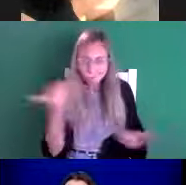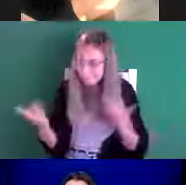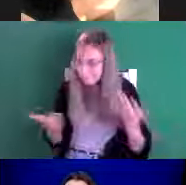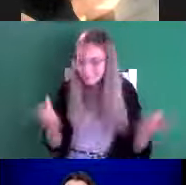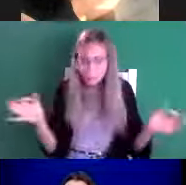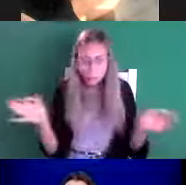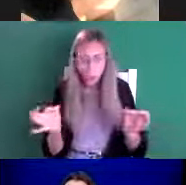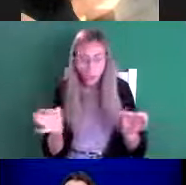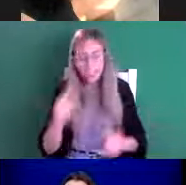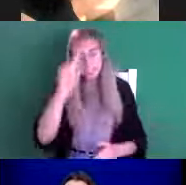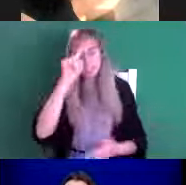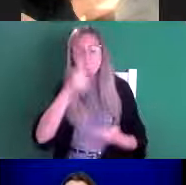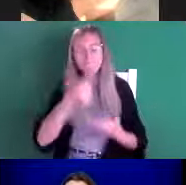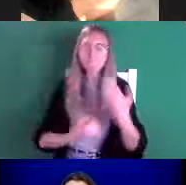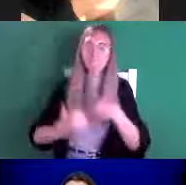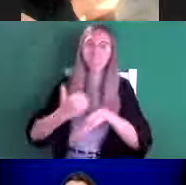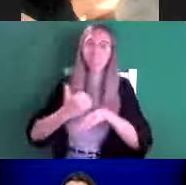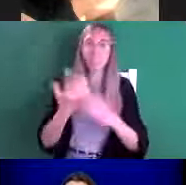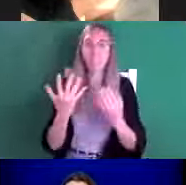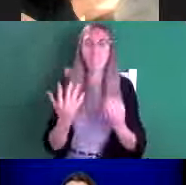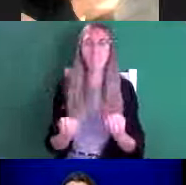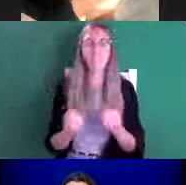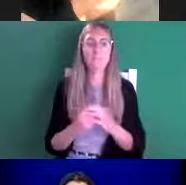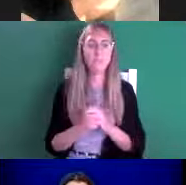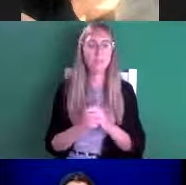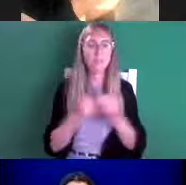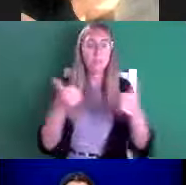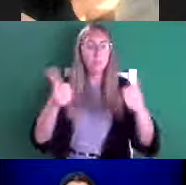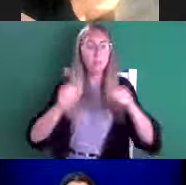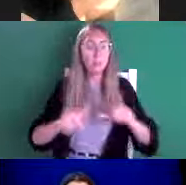kumar mystery as a disabled curator and artist has worked a lot with dash